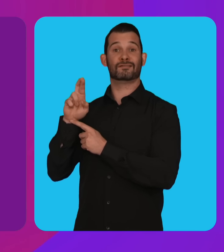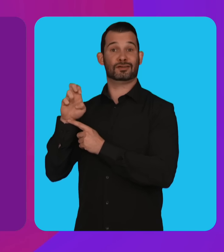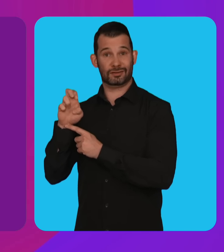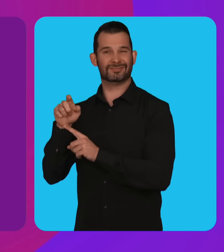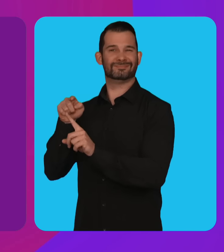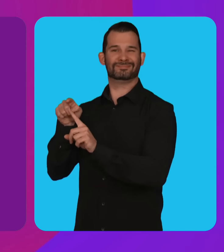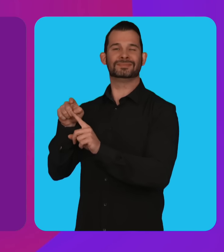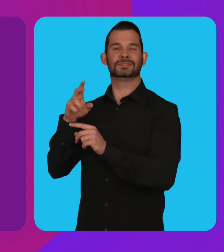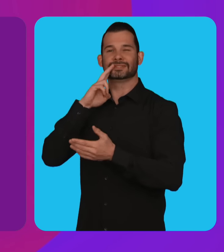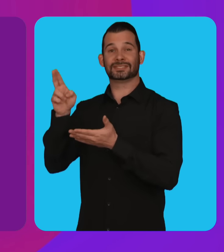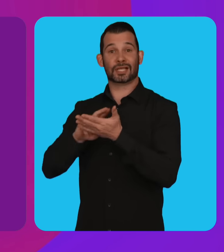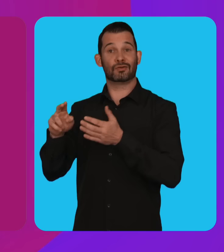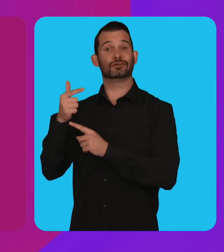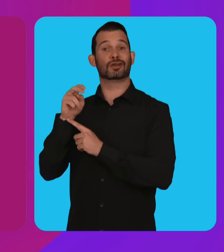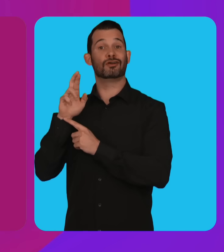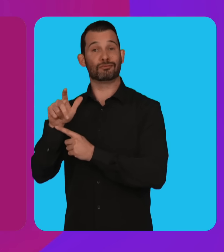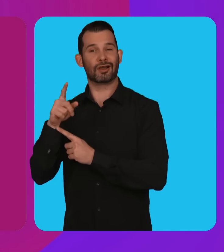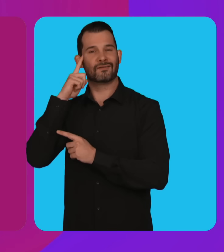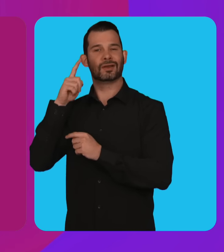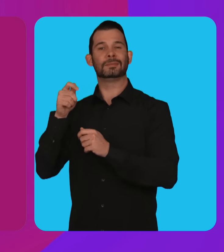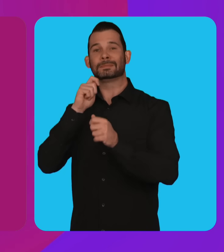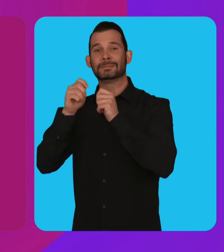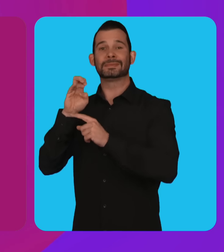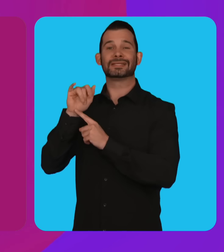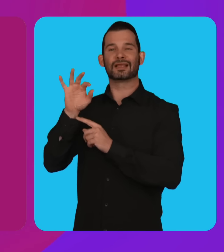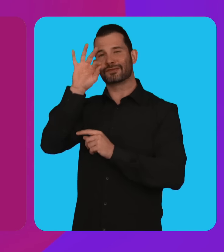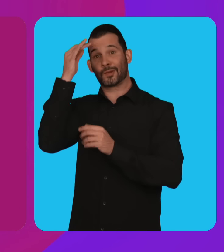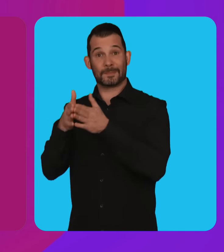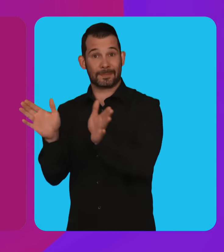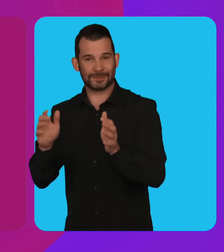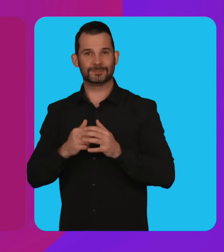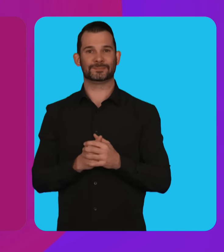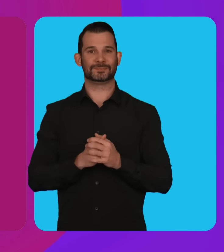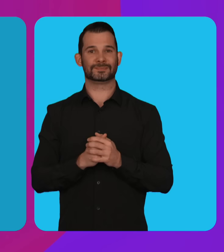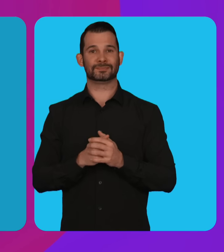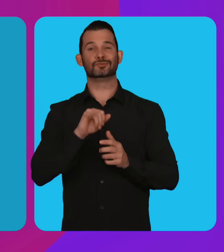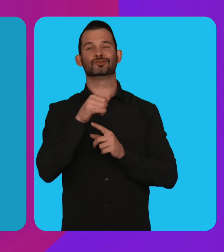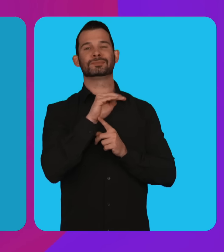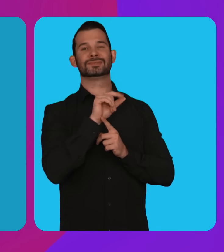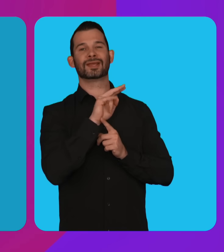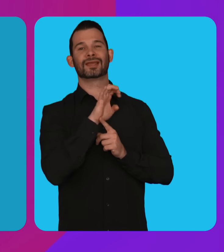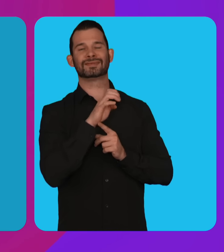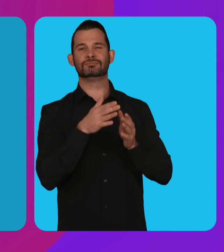Media Francophone Public. I'm Jim Davie. I'm director general of the BBC. My name is Anne-Sophie Voumard.